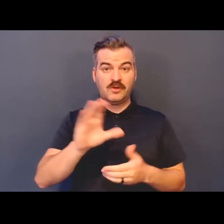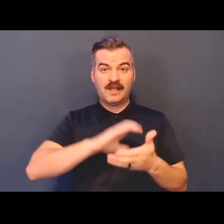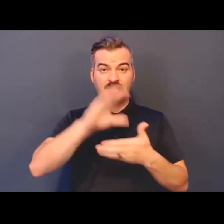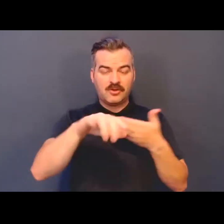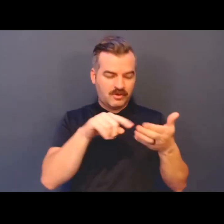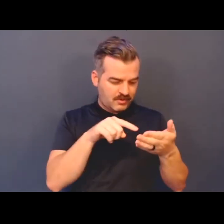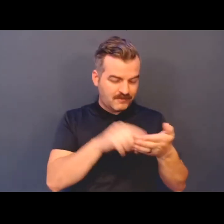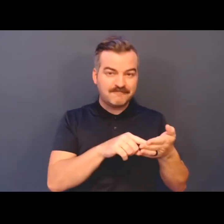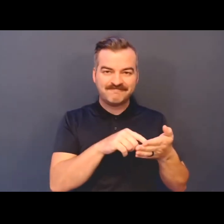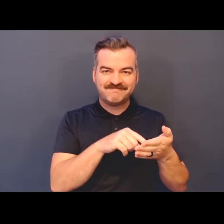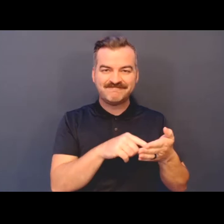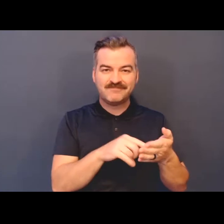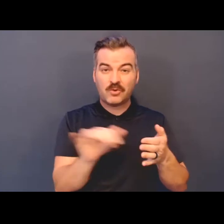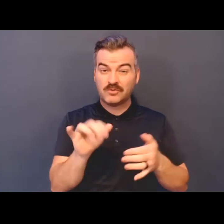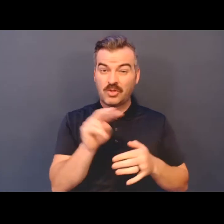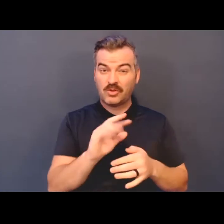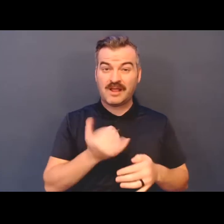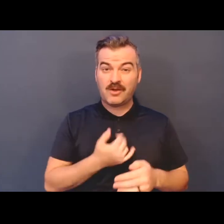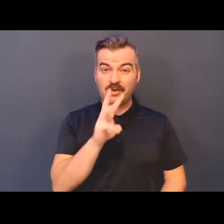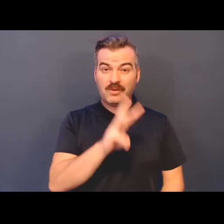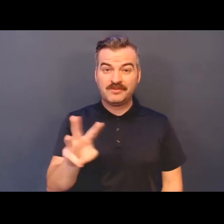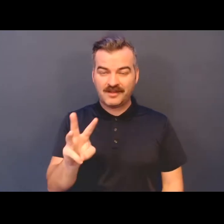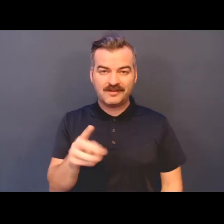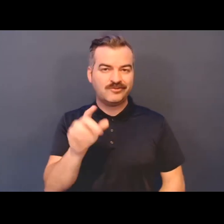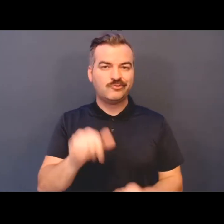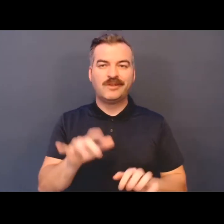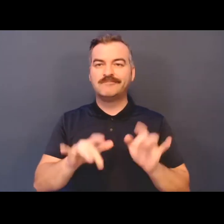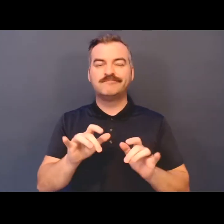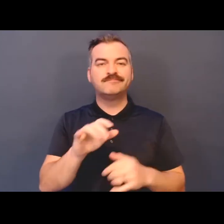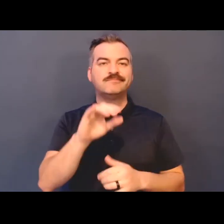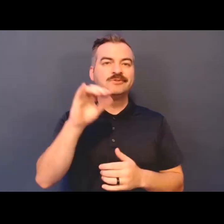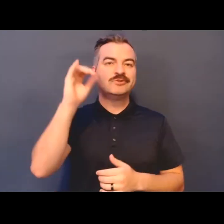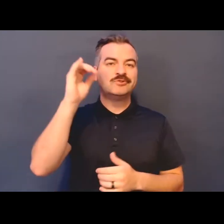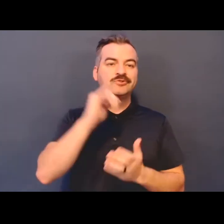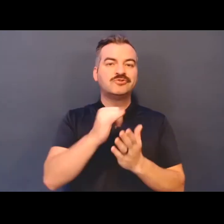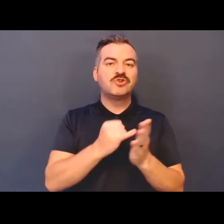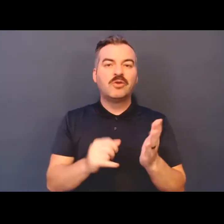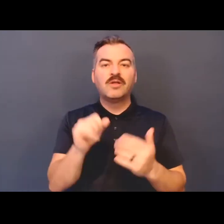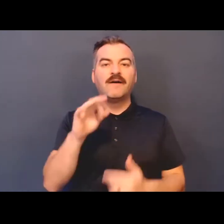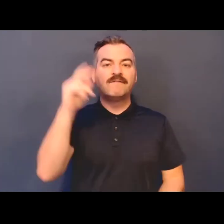look at our website, just type in, Journal of philosophy of disability in Google and